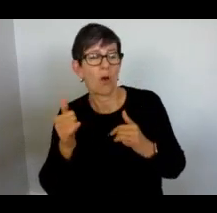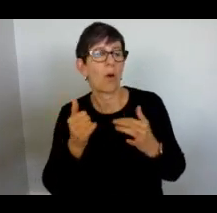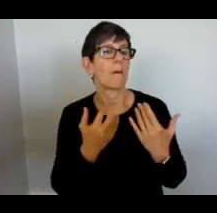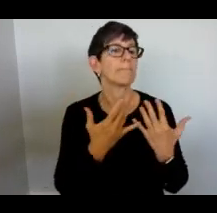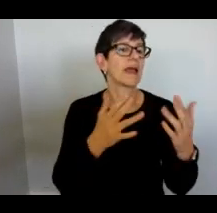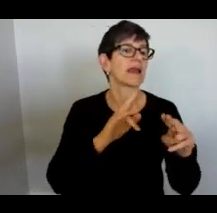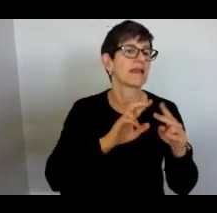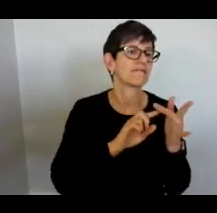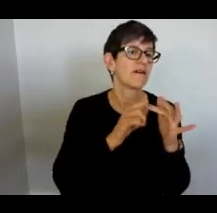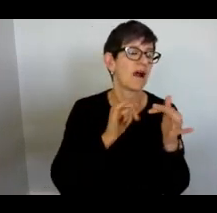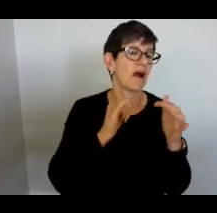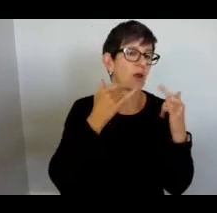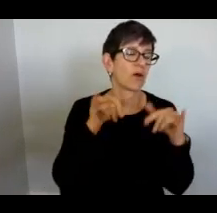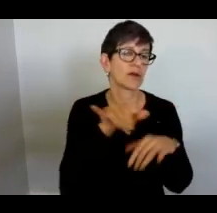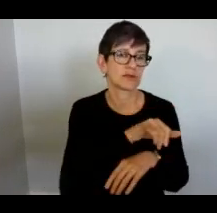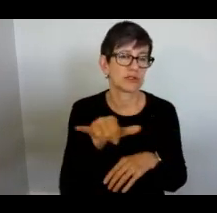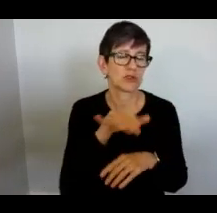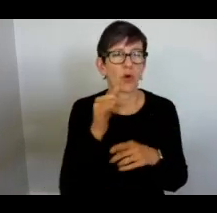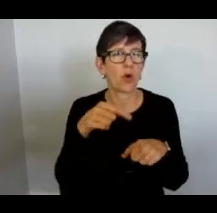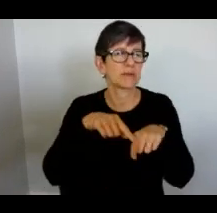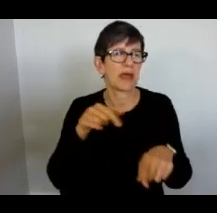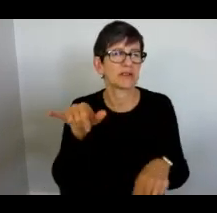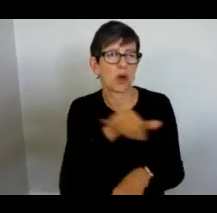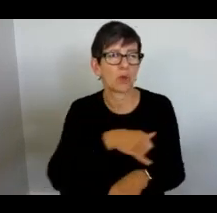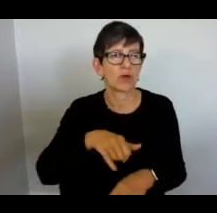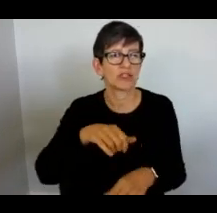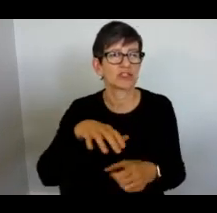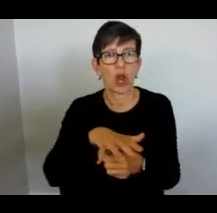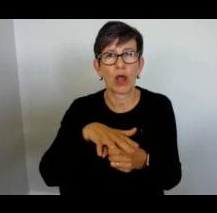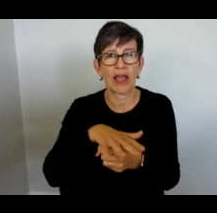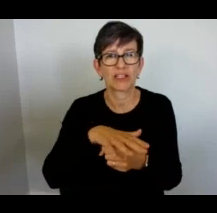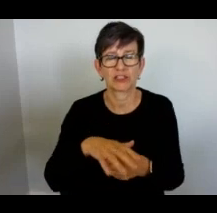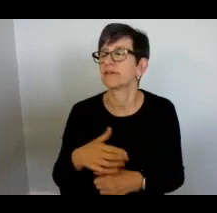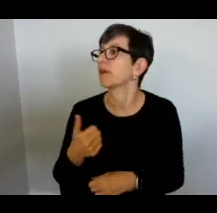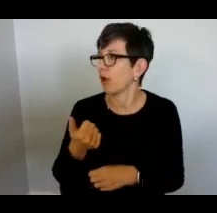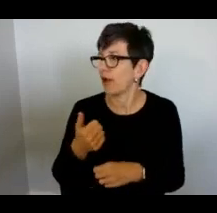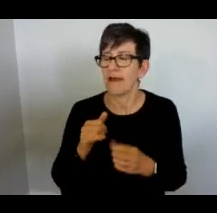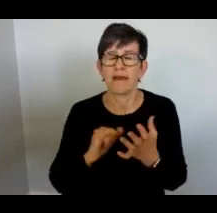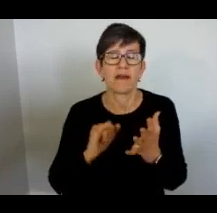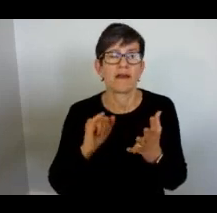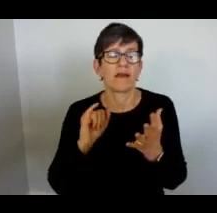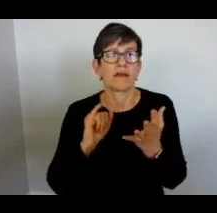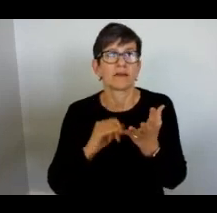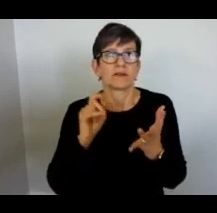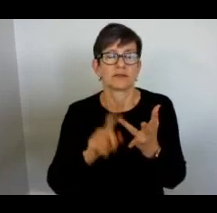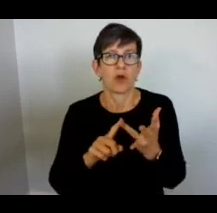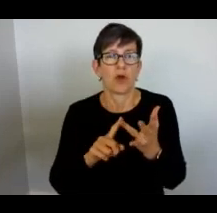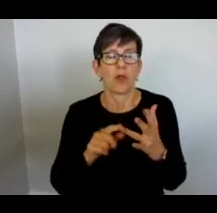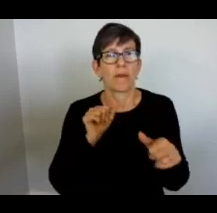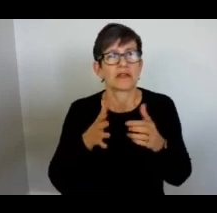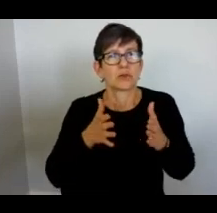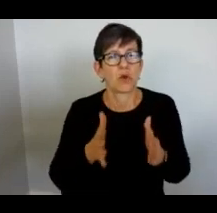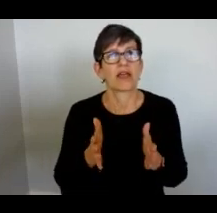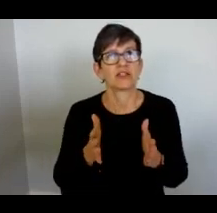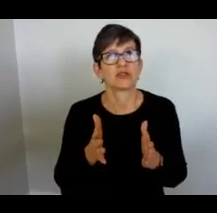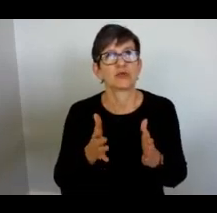based on the location? Is. NICHOLAS: Okay. In terms of the best way to ascertain, I guess, who